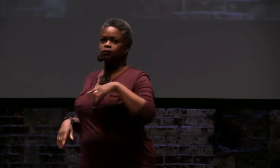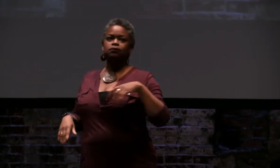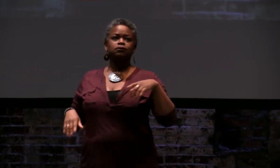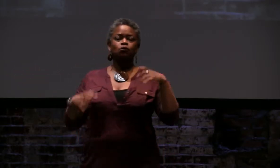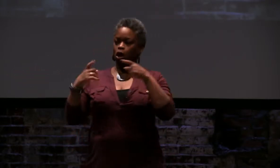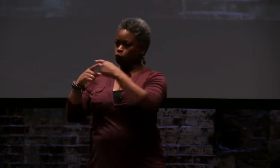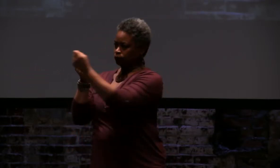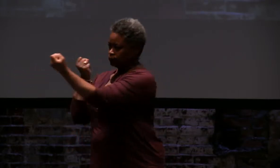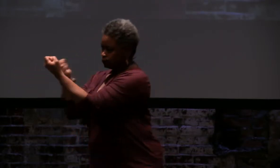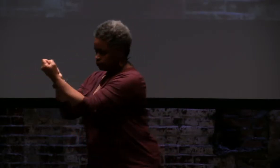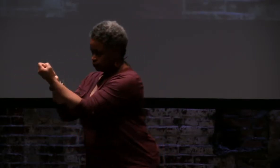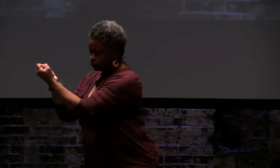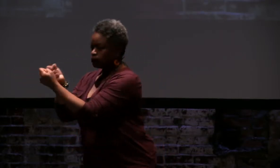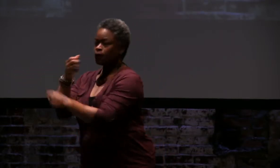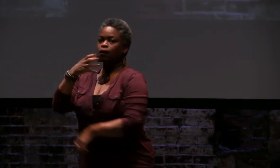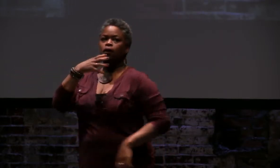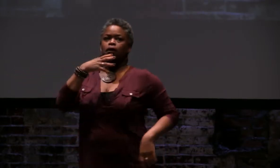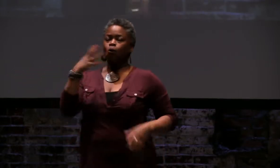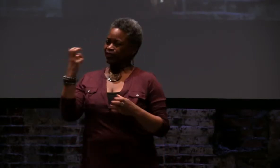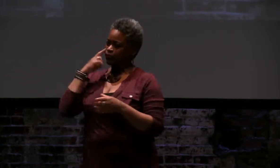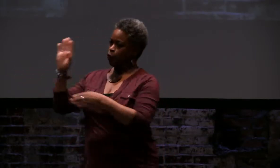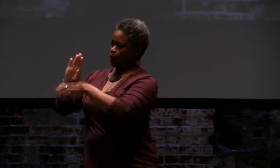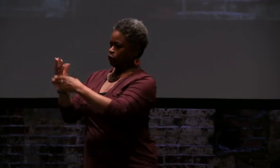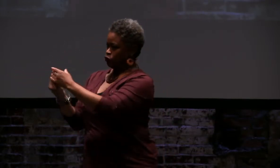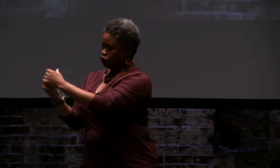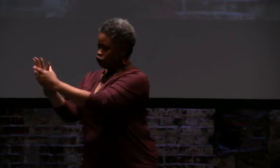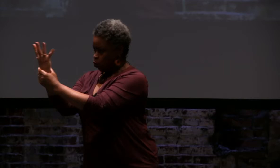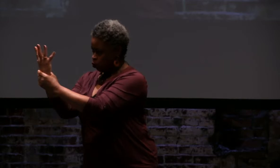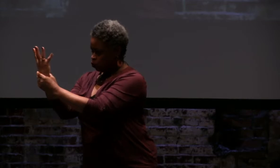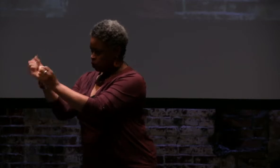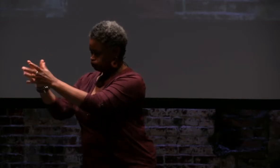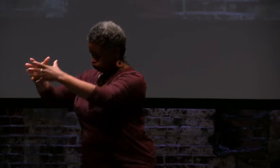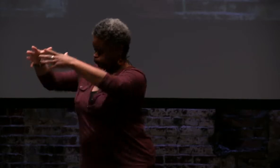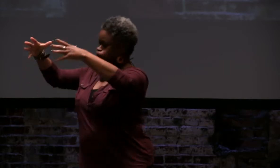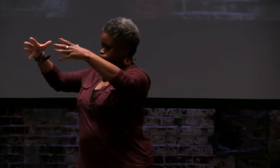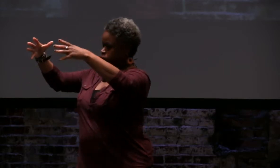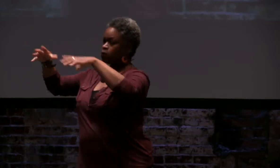and we would like to see sponsorship